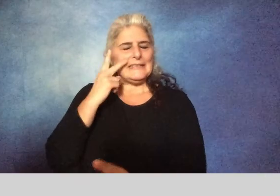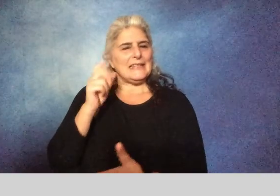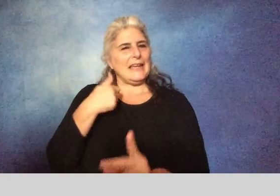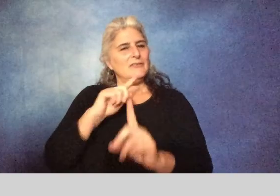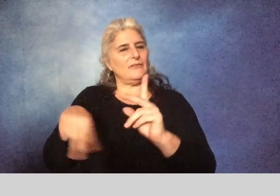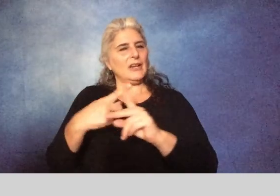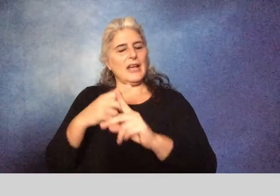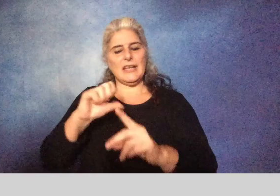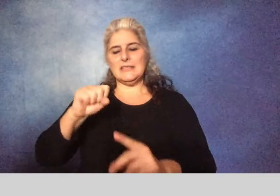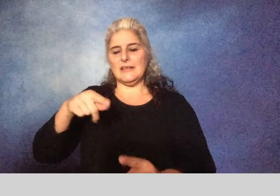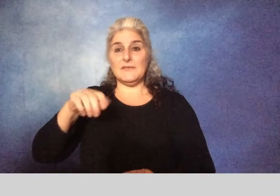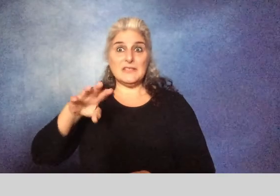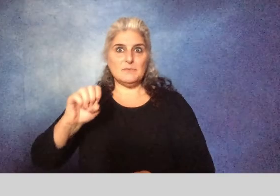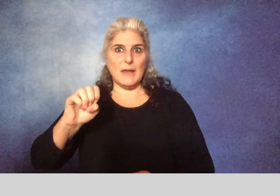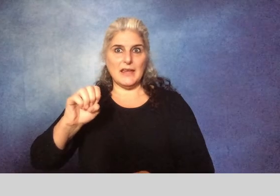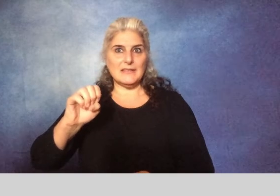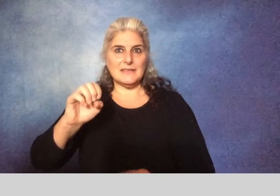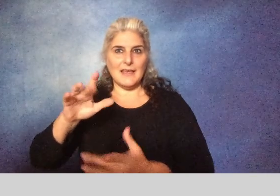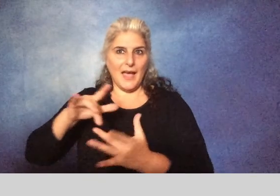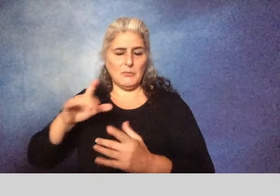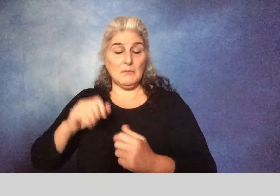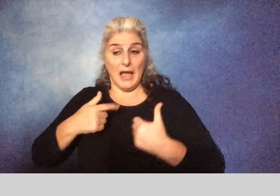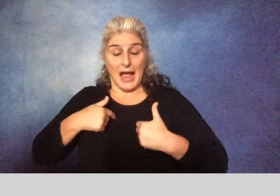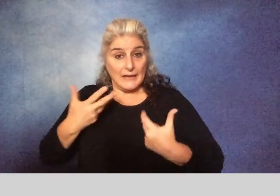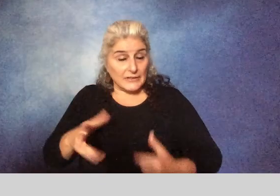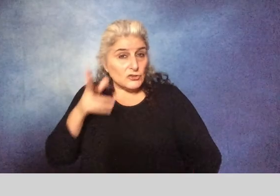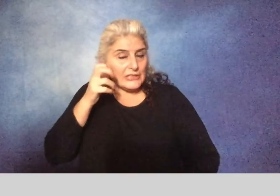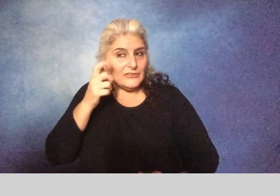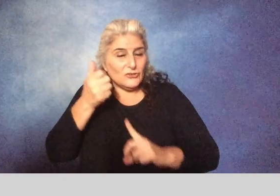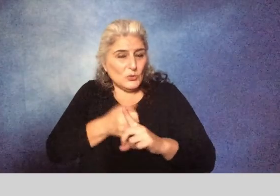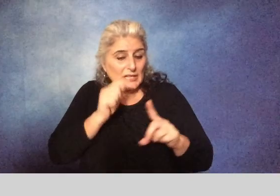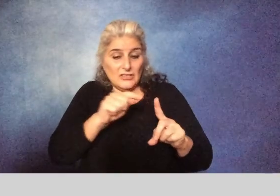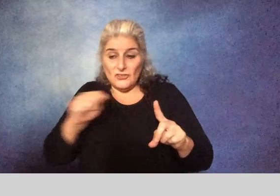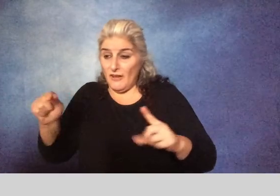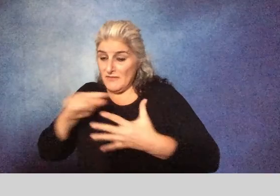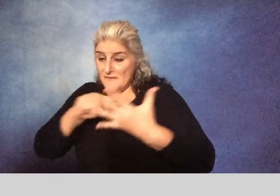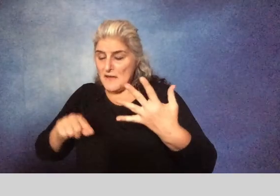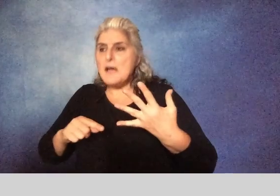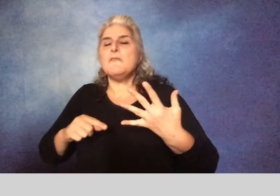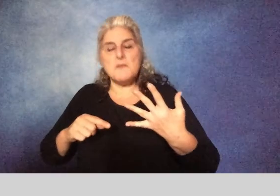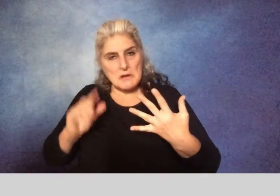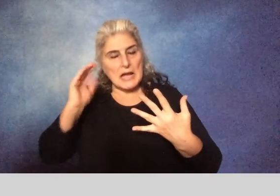Having listened to all five of these albums, I find that there's many parallels between each of them